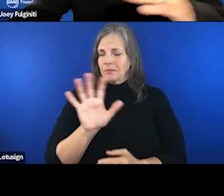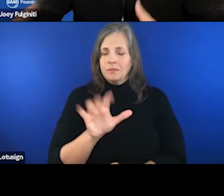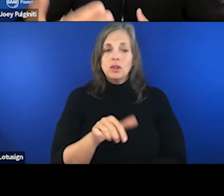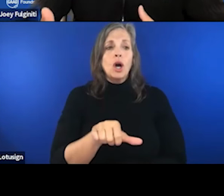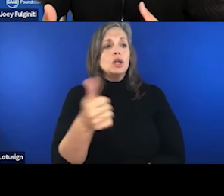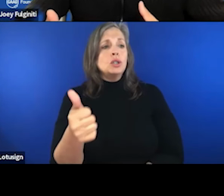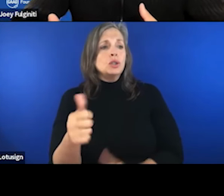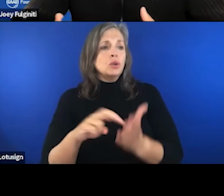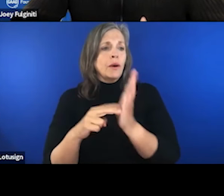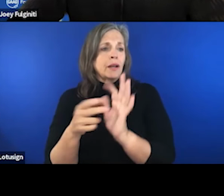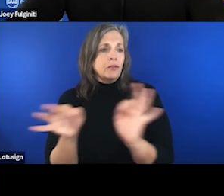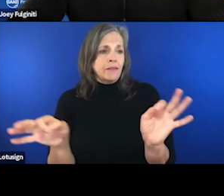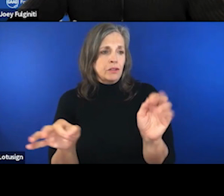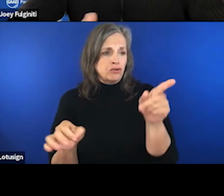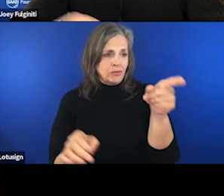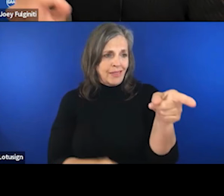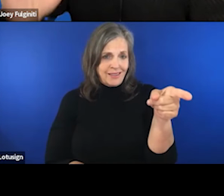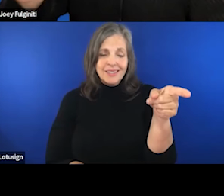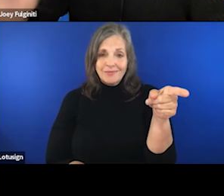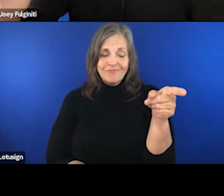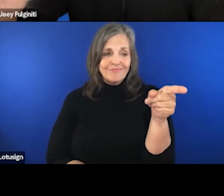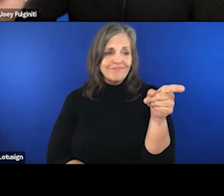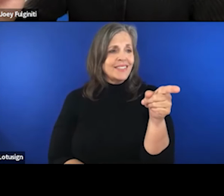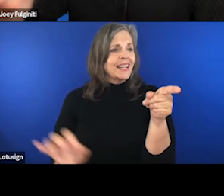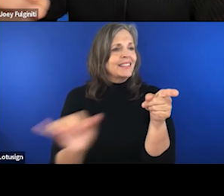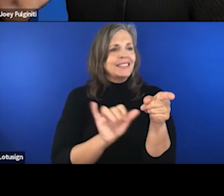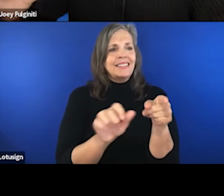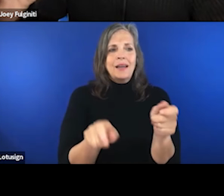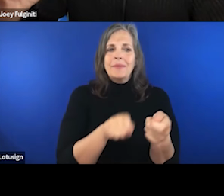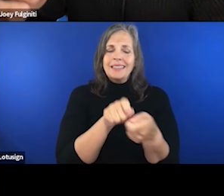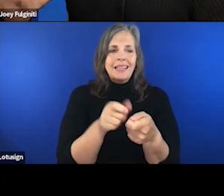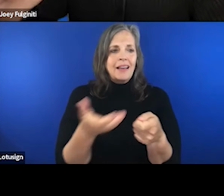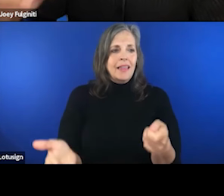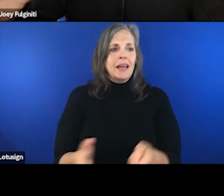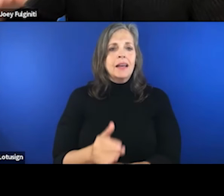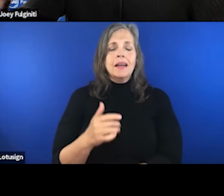another source and they basically say the exact same thing sympathy is when you share the feelings